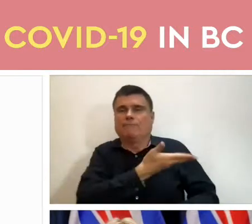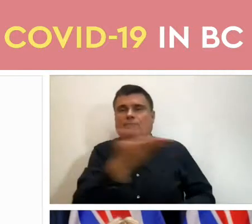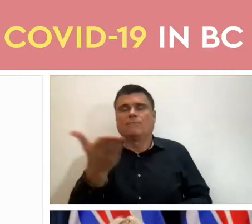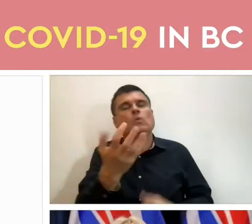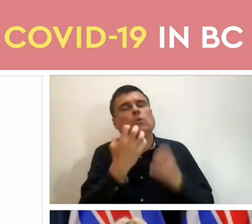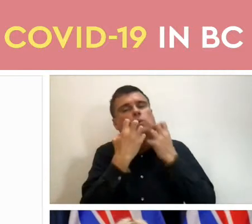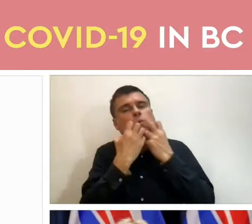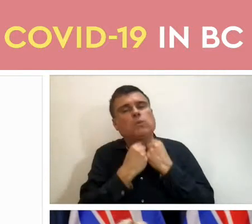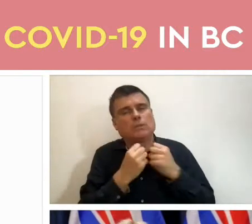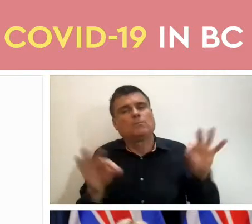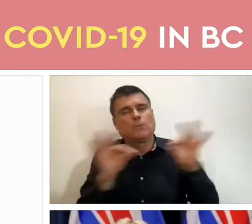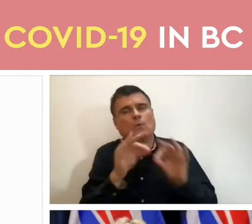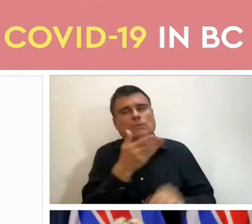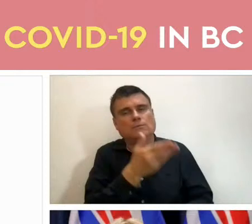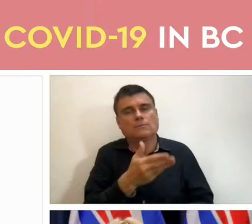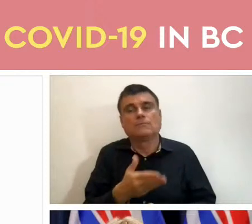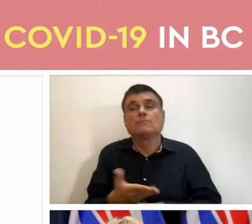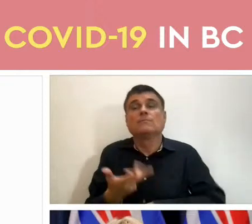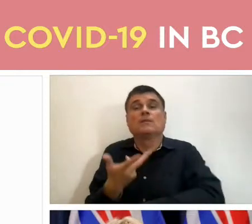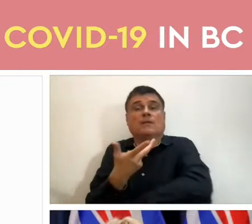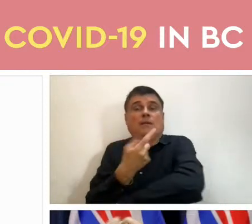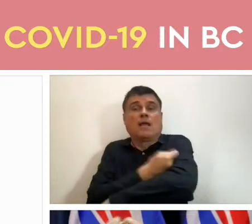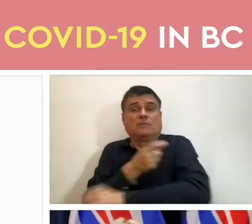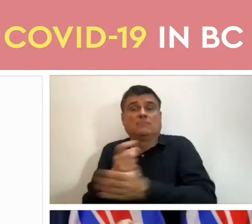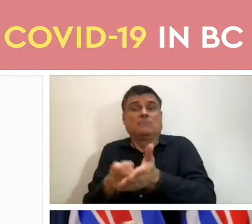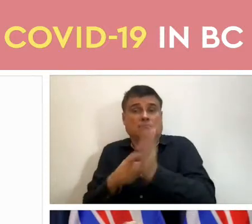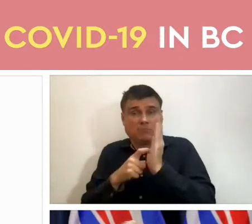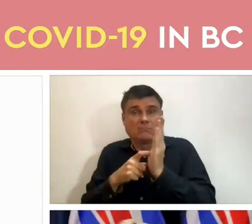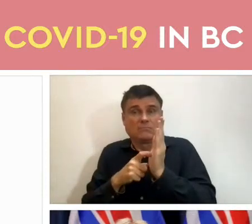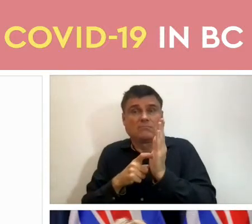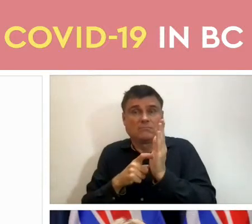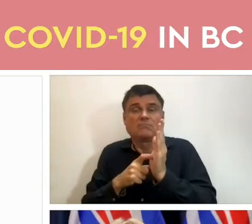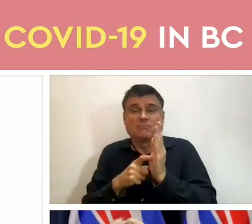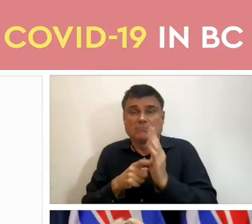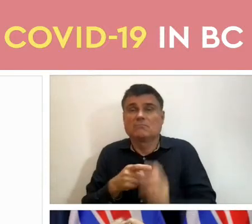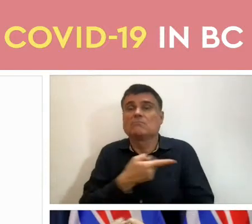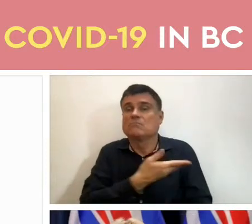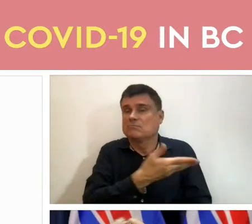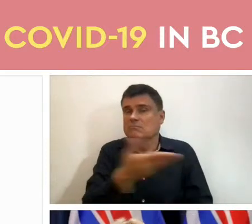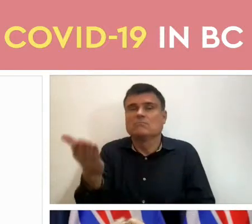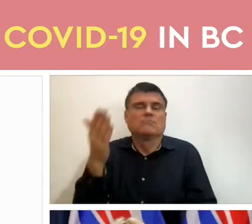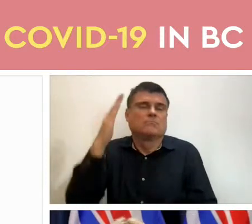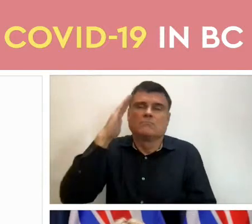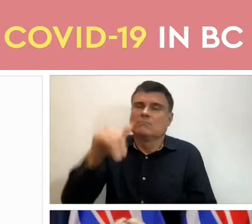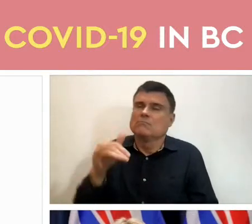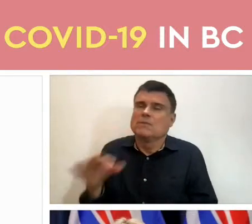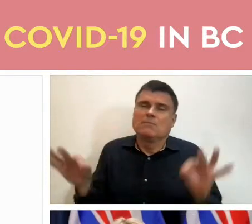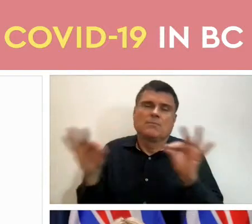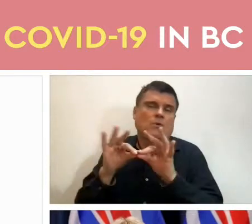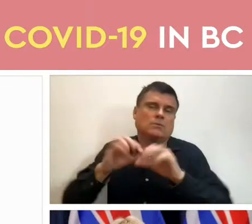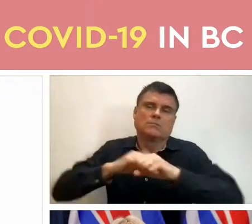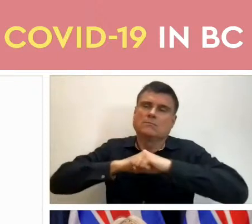place is how important that is to build those walls to make sure that people who are coming